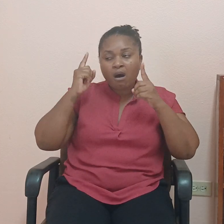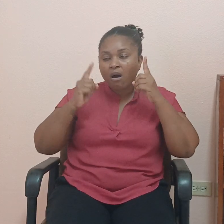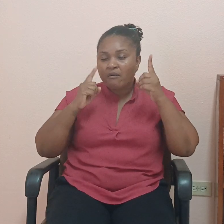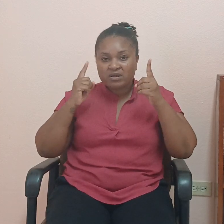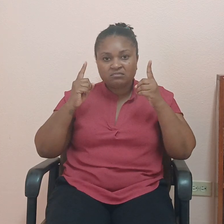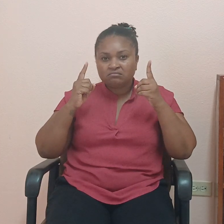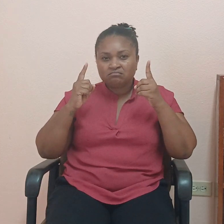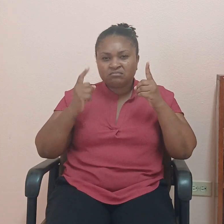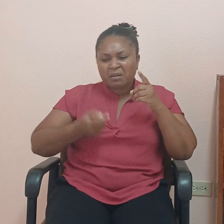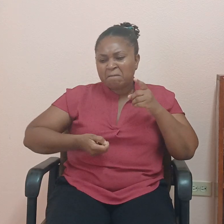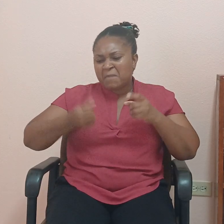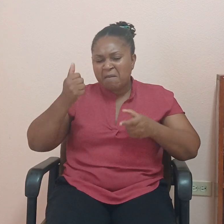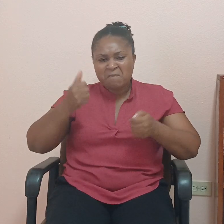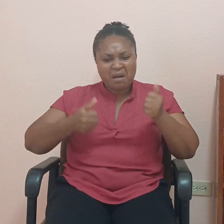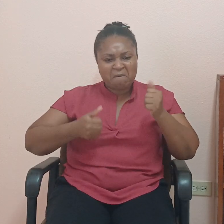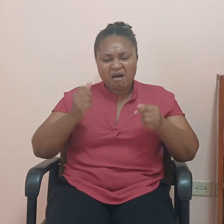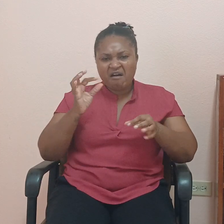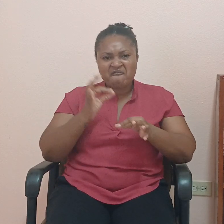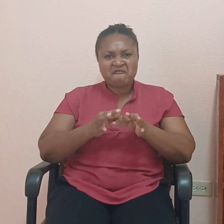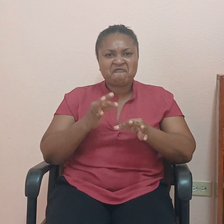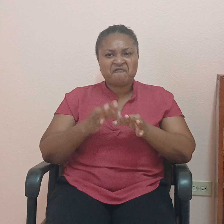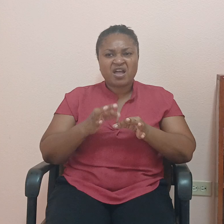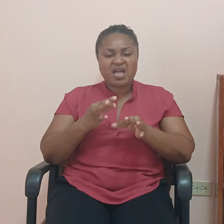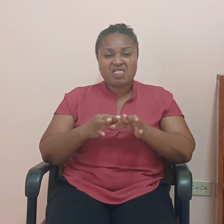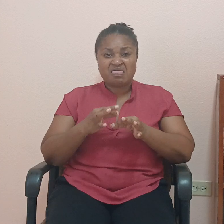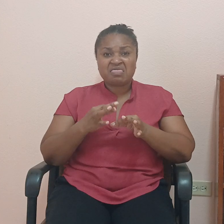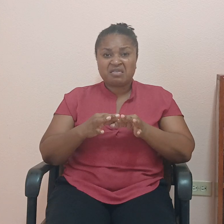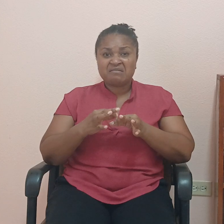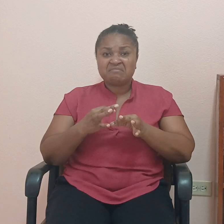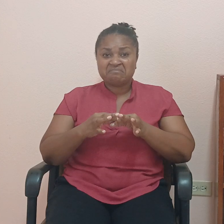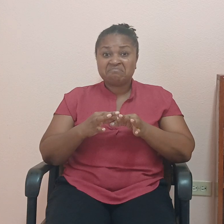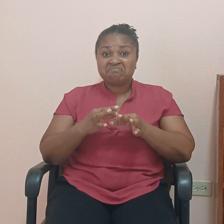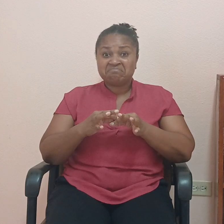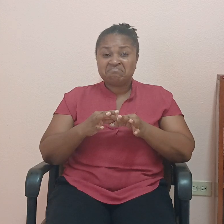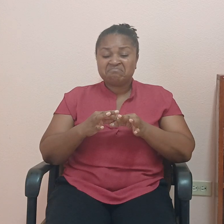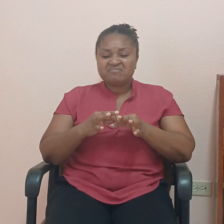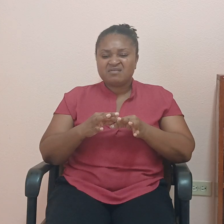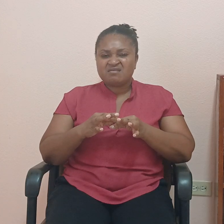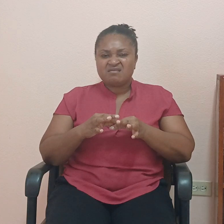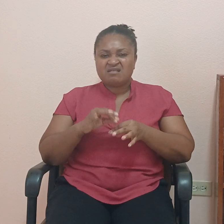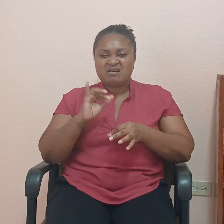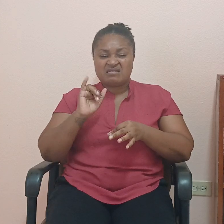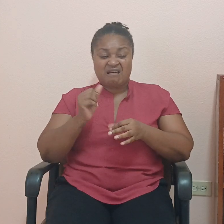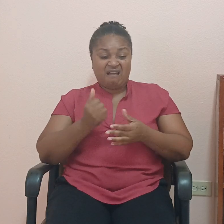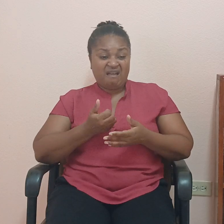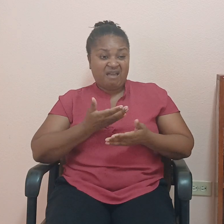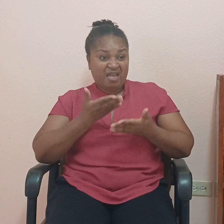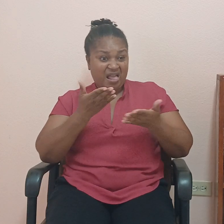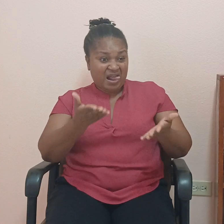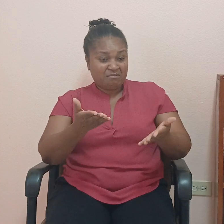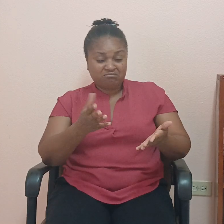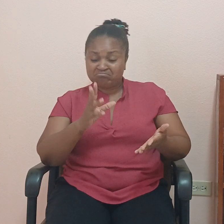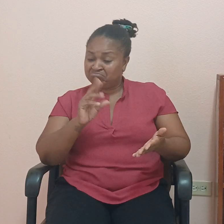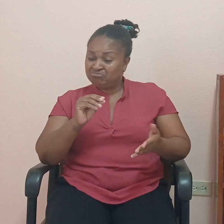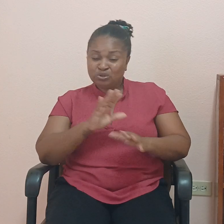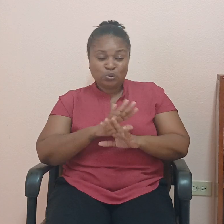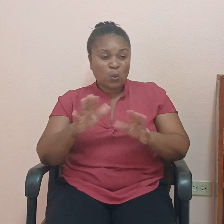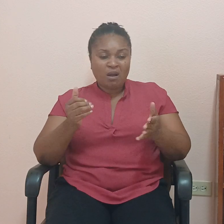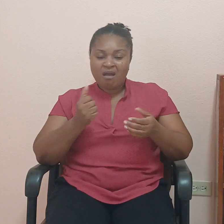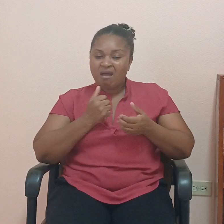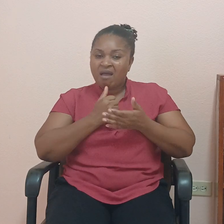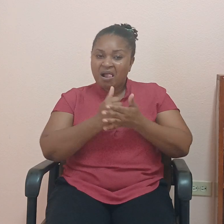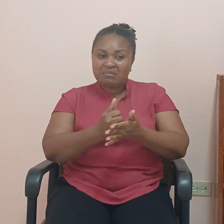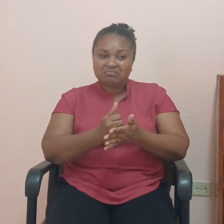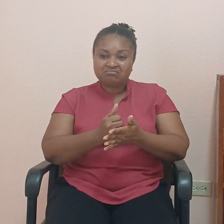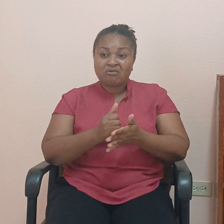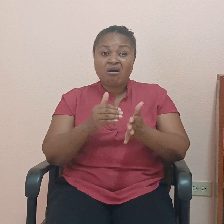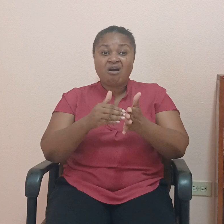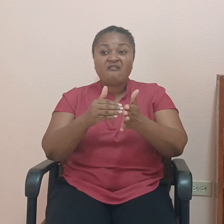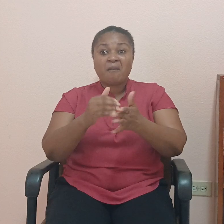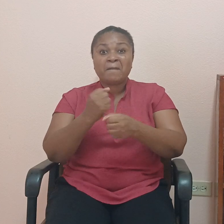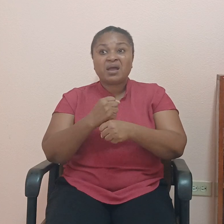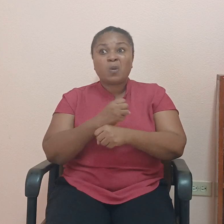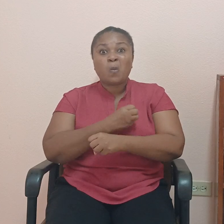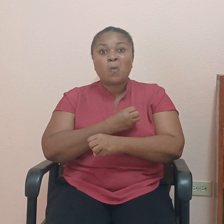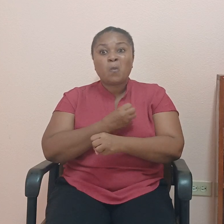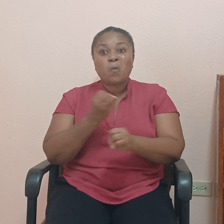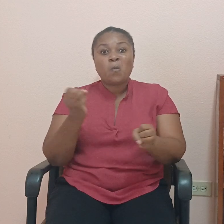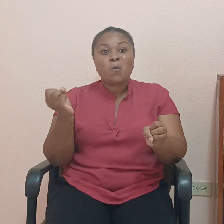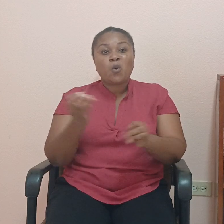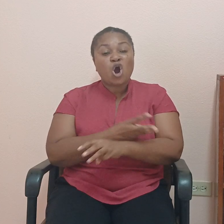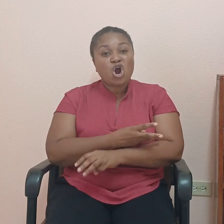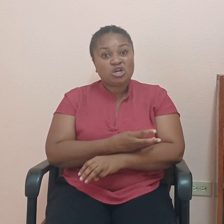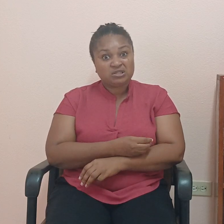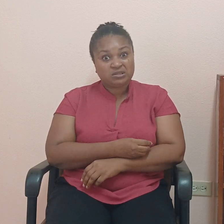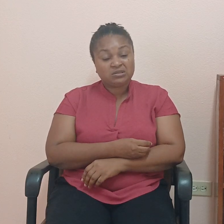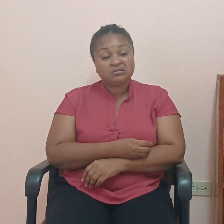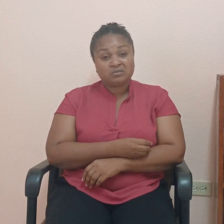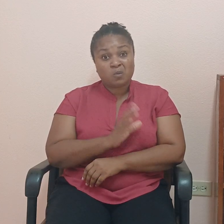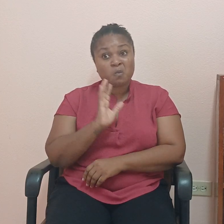REMOVING FAITH FROM THE EQUATION DOSE NOT MAKE THE SITUATION BETTER. IT OFTEN MAKES IT FAR WORSE.